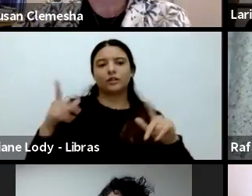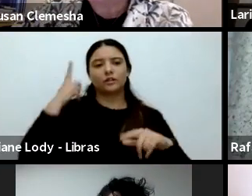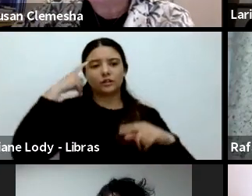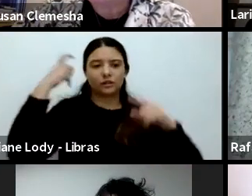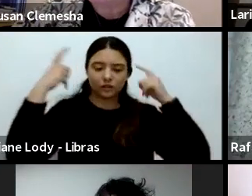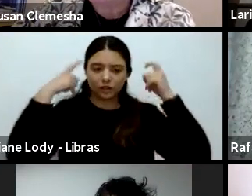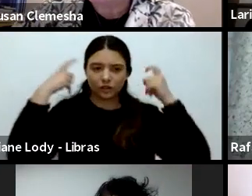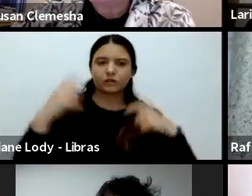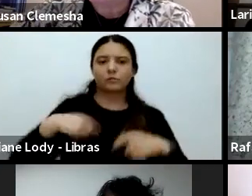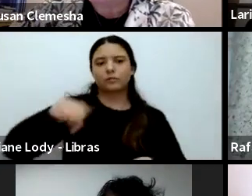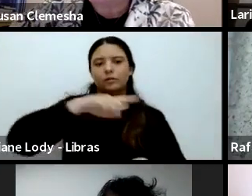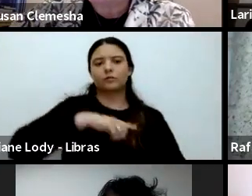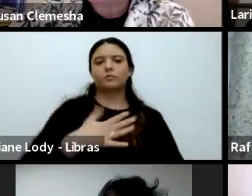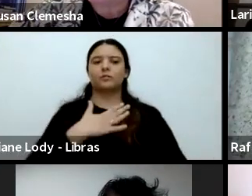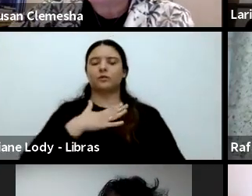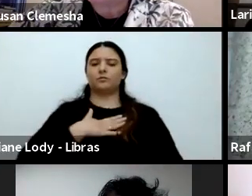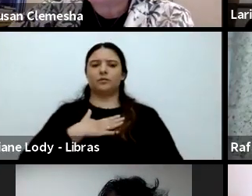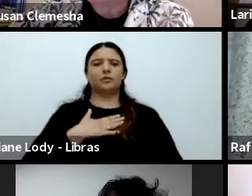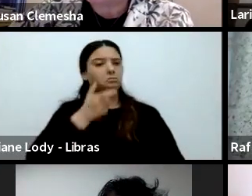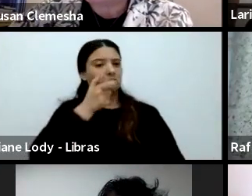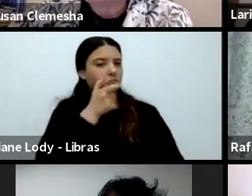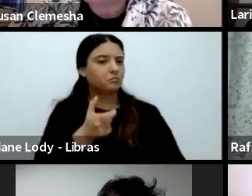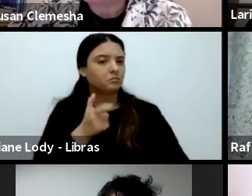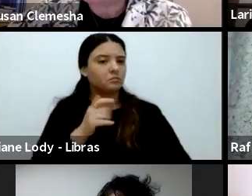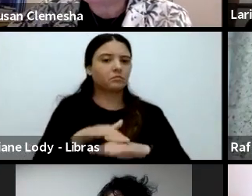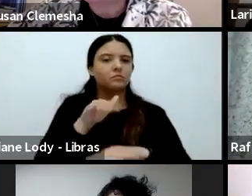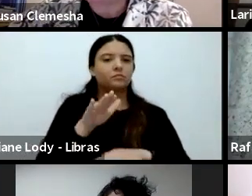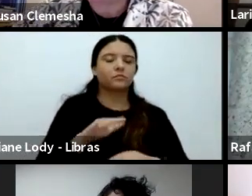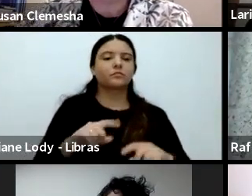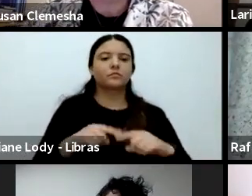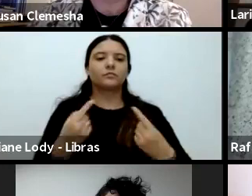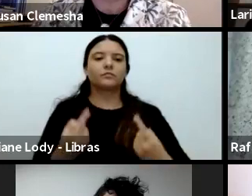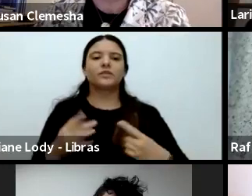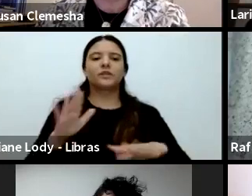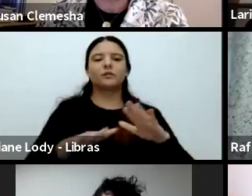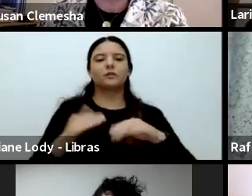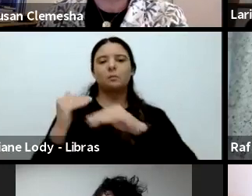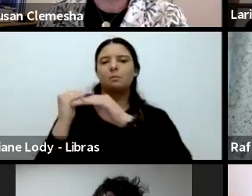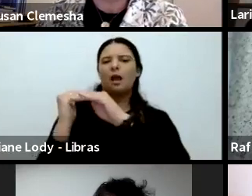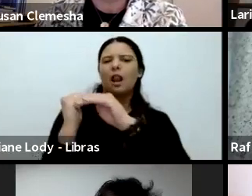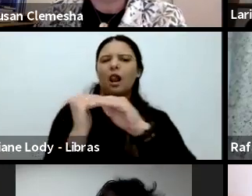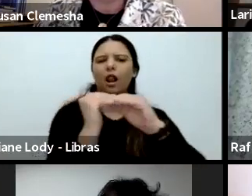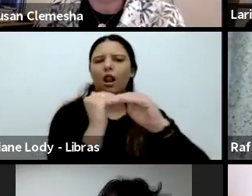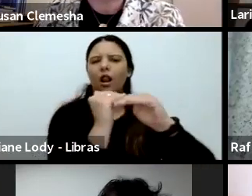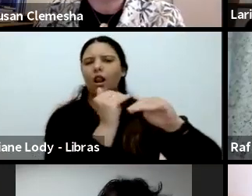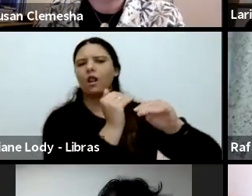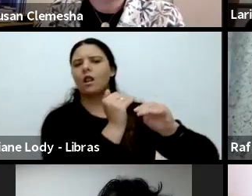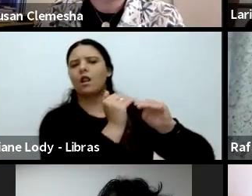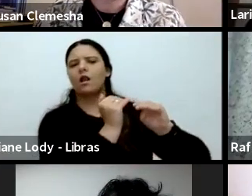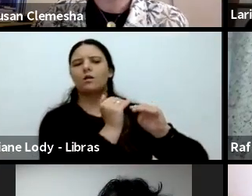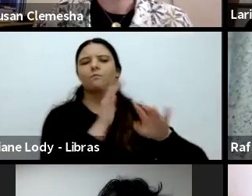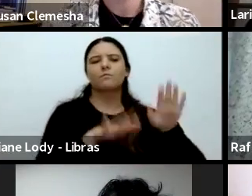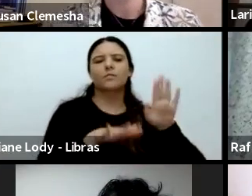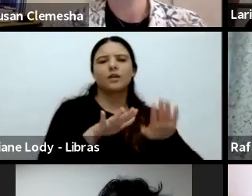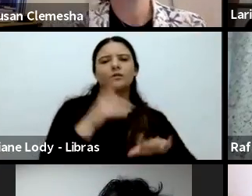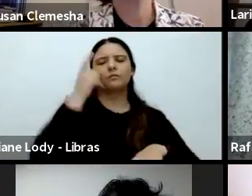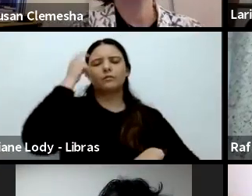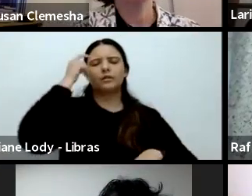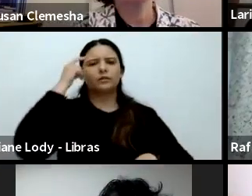And to me that's much more interesting than homogenization. on. In fact, one of the key ideas in In fact, one of the key ideas in for God's kingdom.